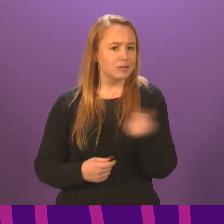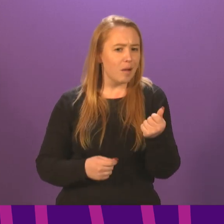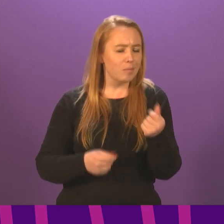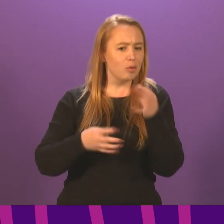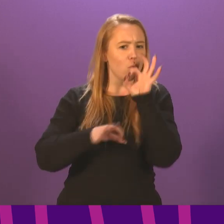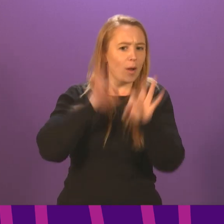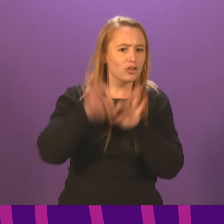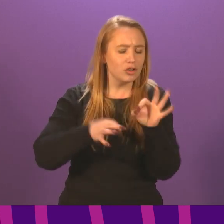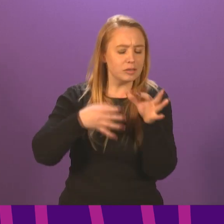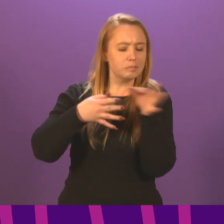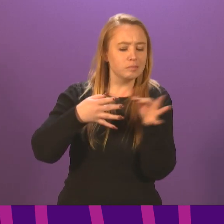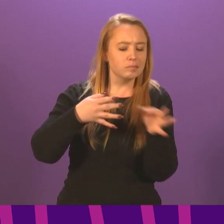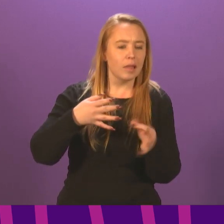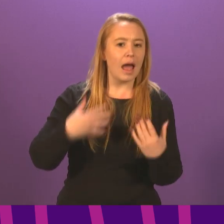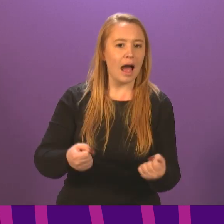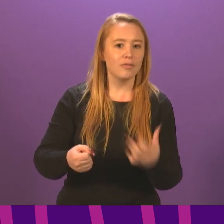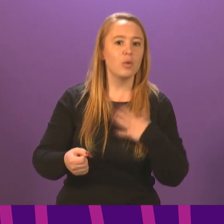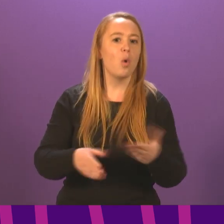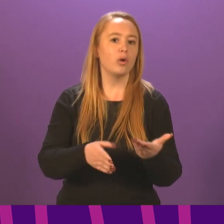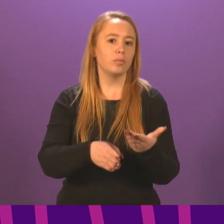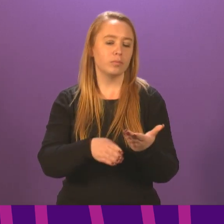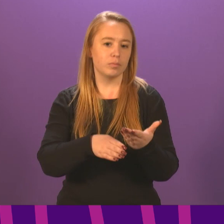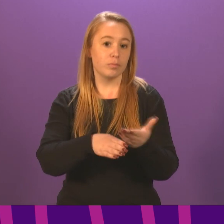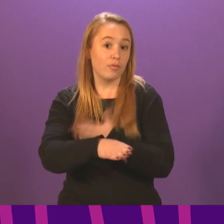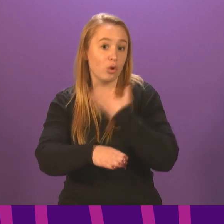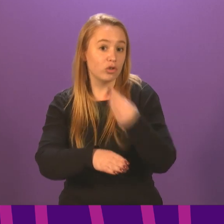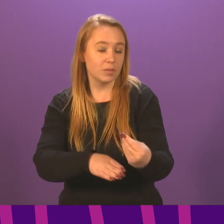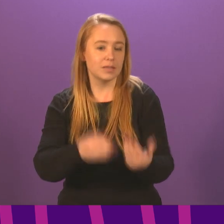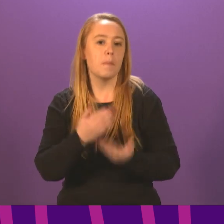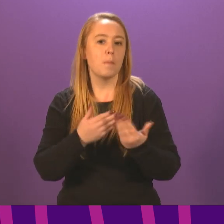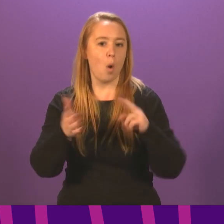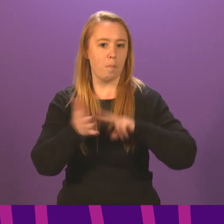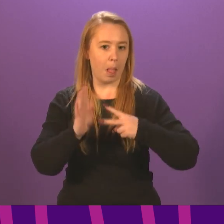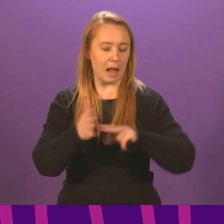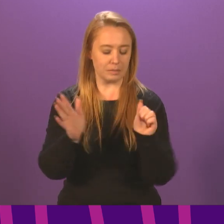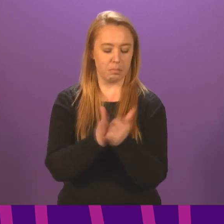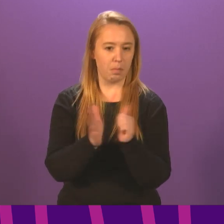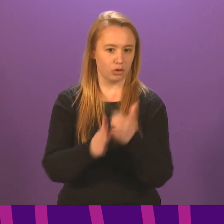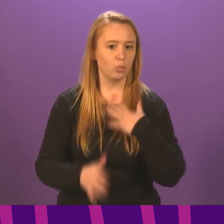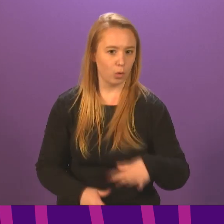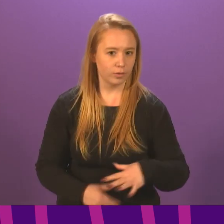to see more of the Government’s plans published before Christmas.